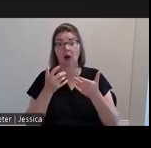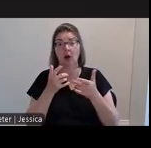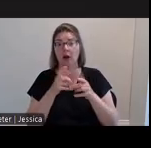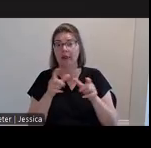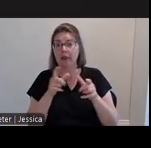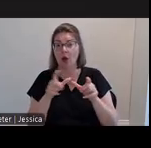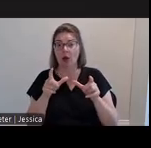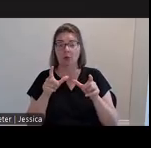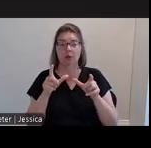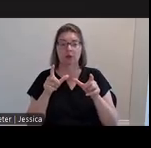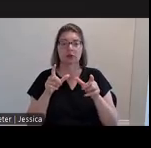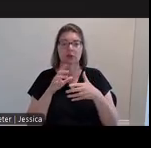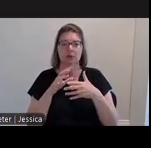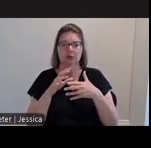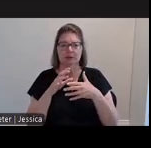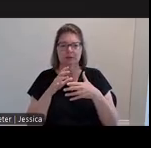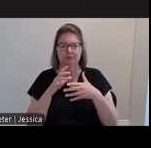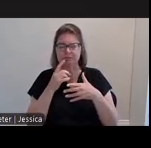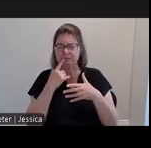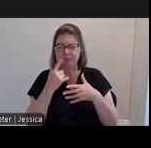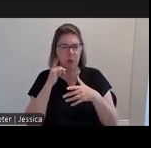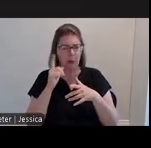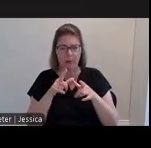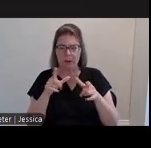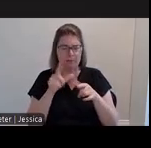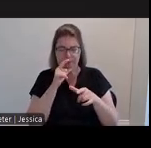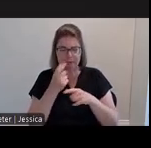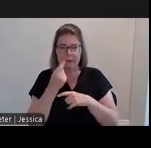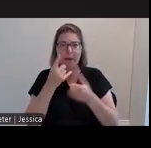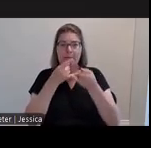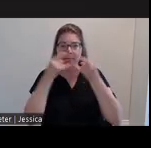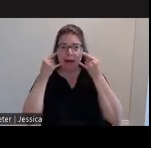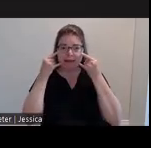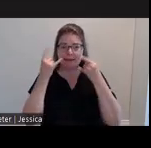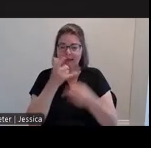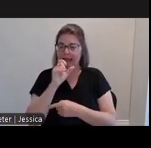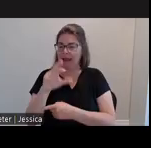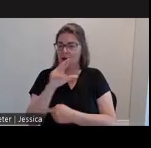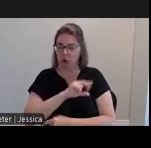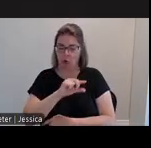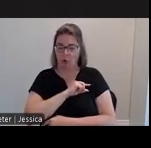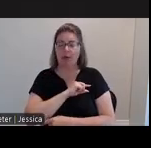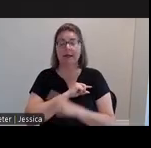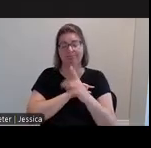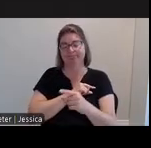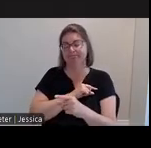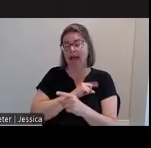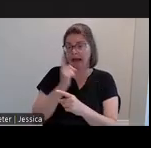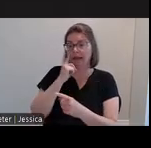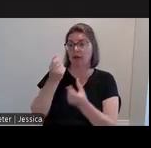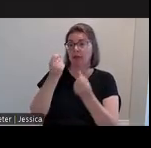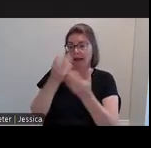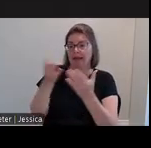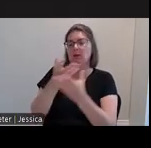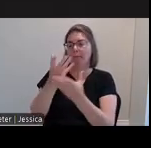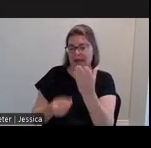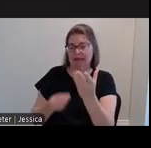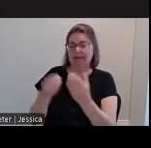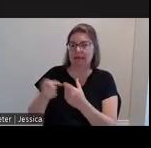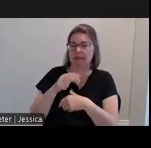so there are definitely a lot of areas that I think we miss and that sort of, like, naturally arise at opportunities like this.